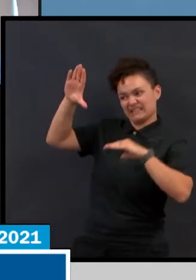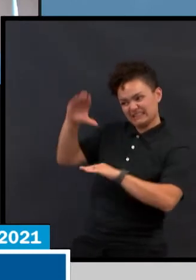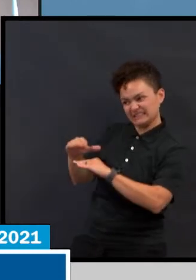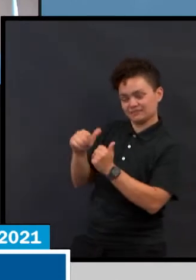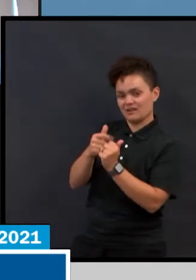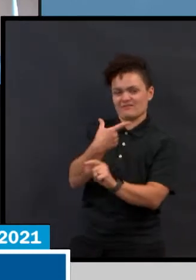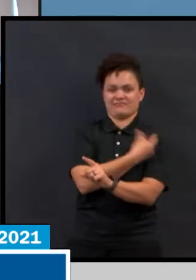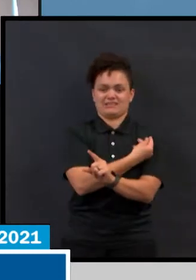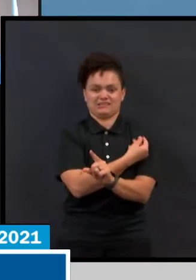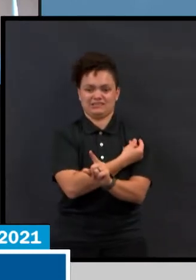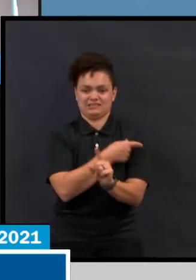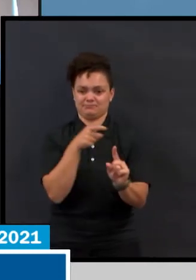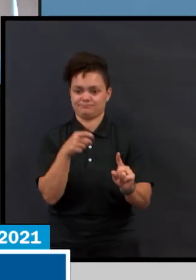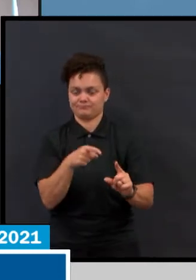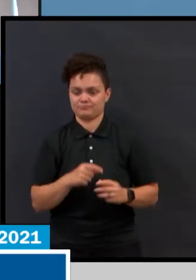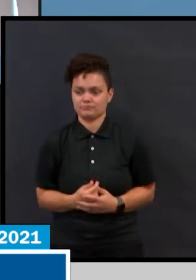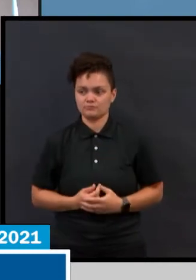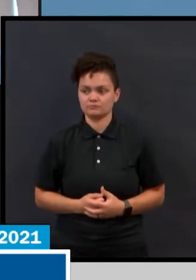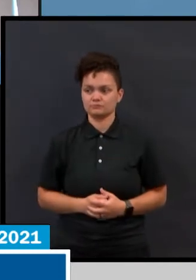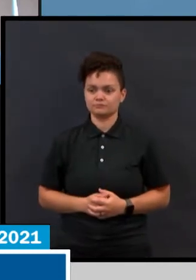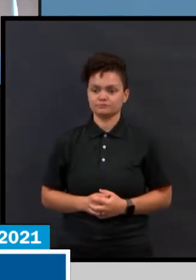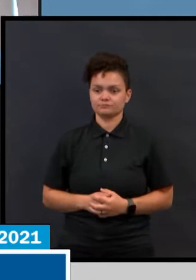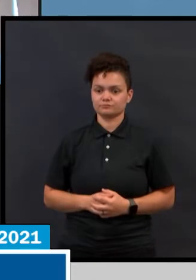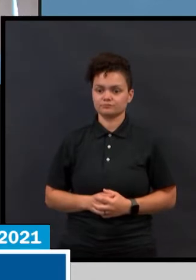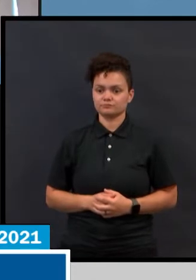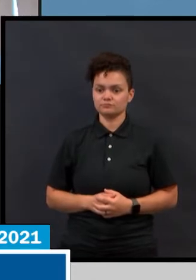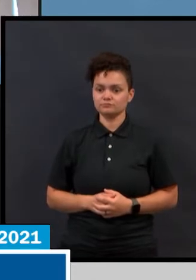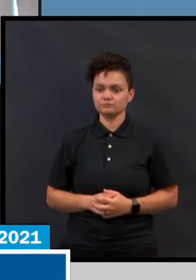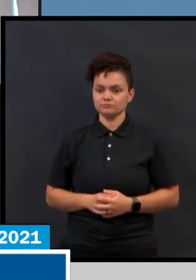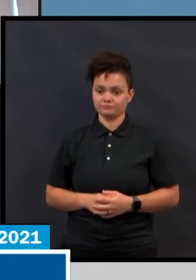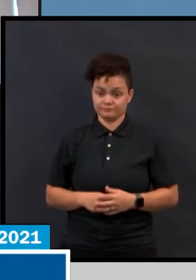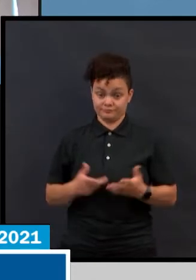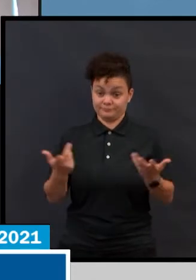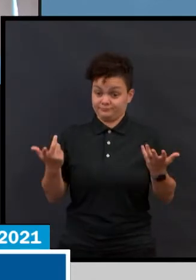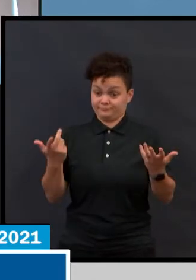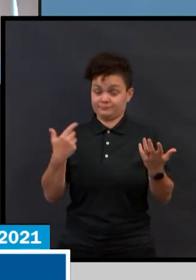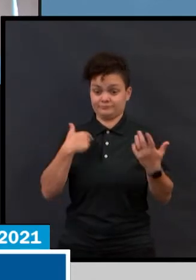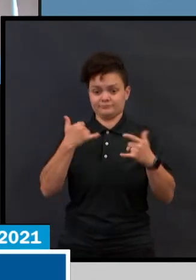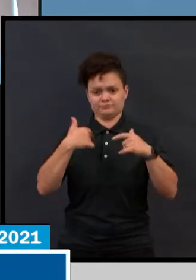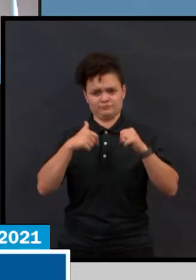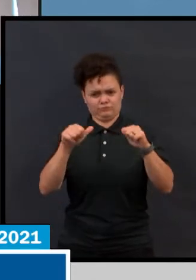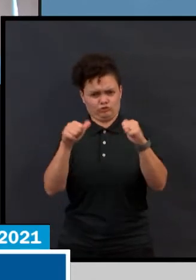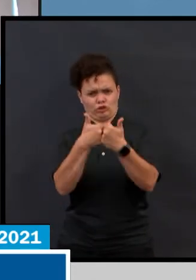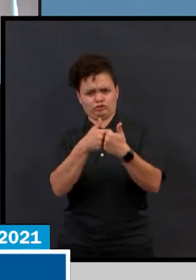um you can see here's here's the challenge here uh that's 79 percent that's actually the percentage